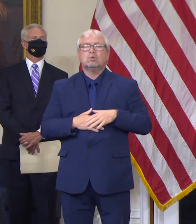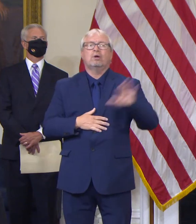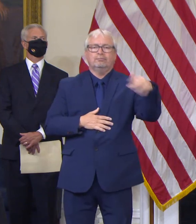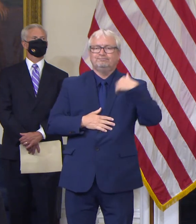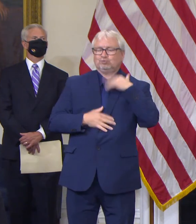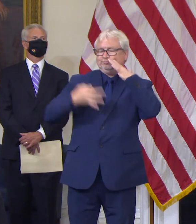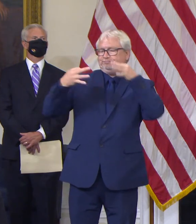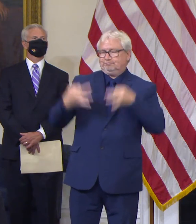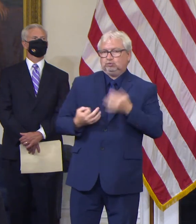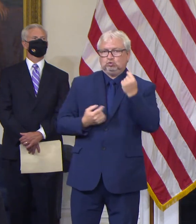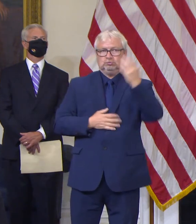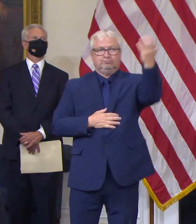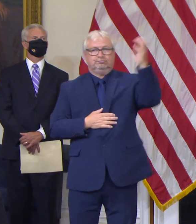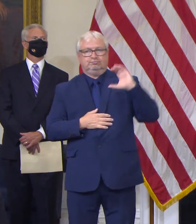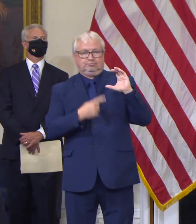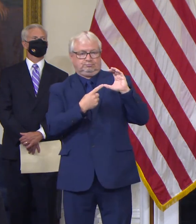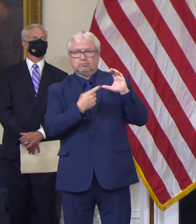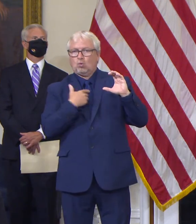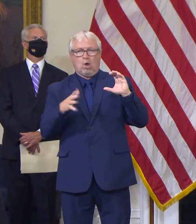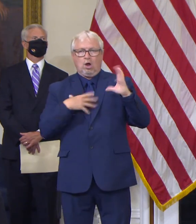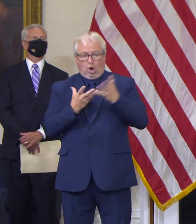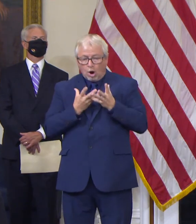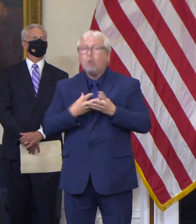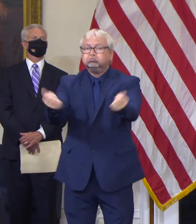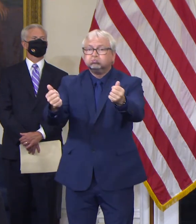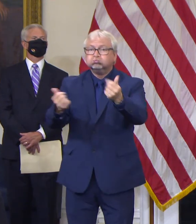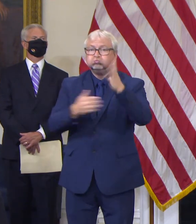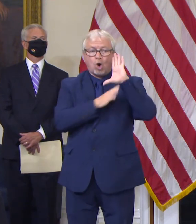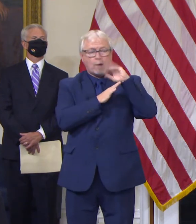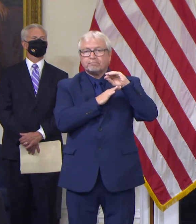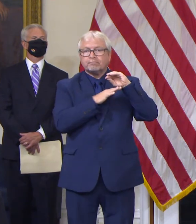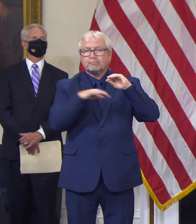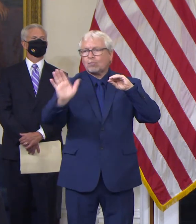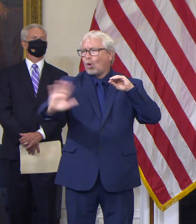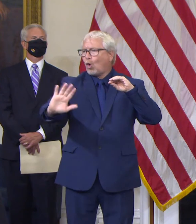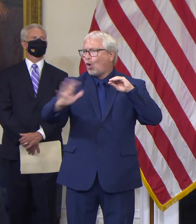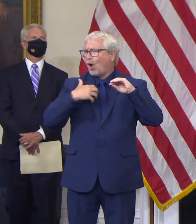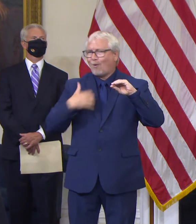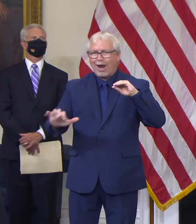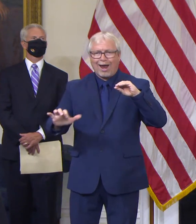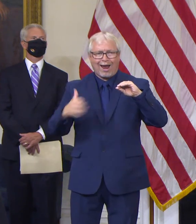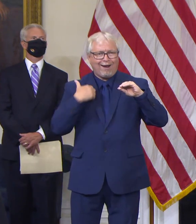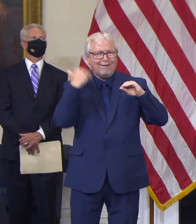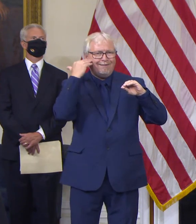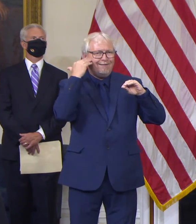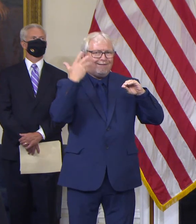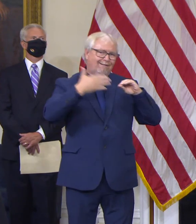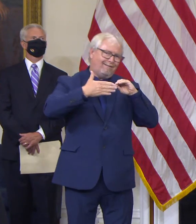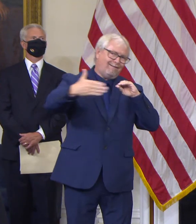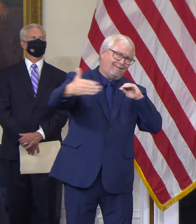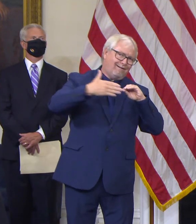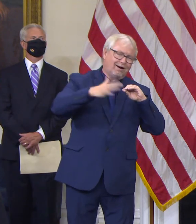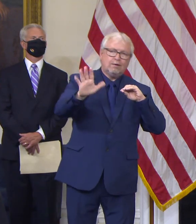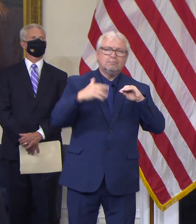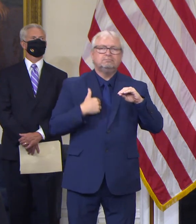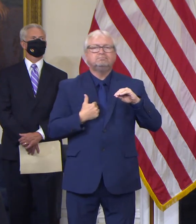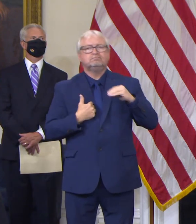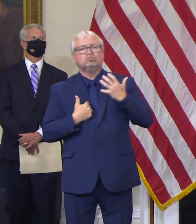about that shortly, but we don't want to spend it all. I think we'll be making some determinations Look, when I ran for Governor, there was